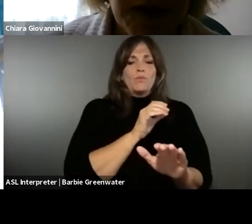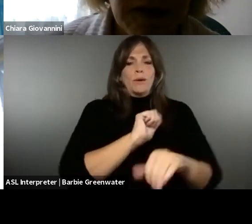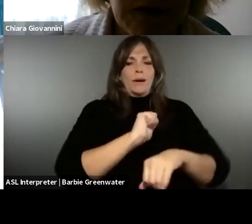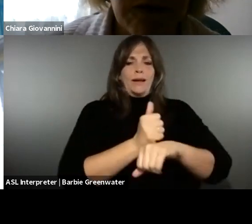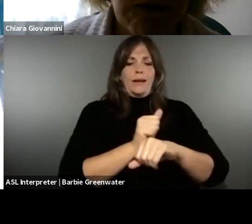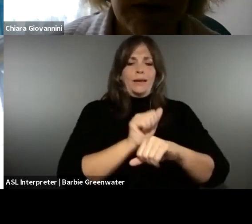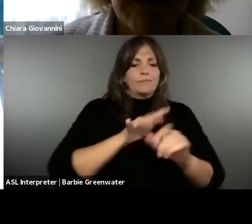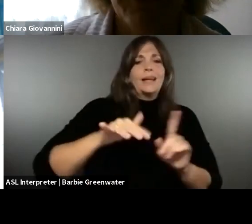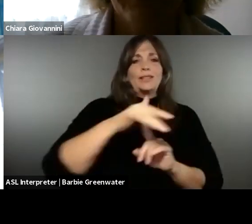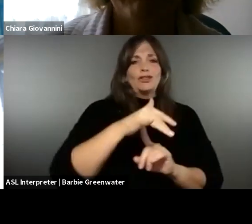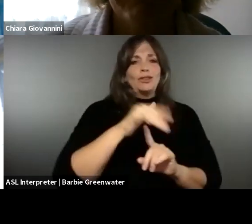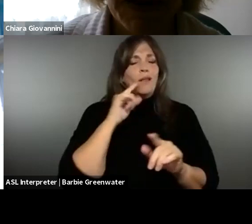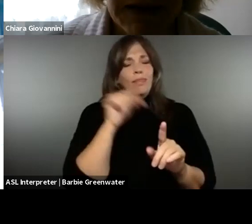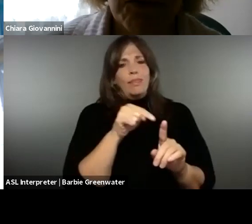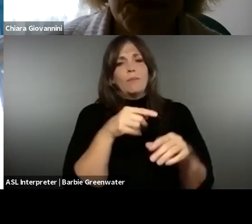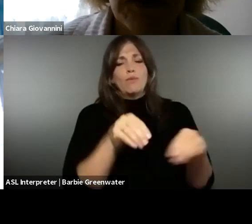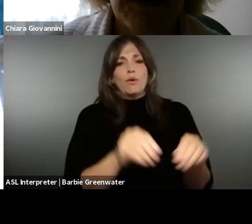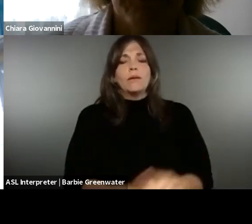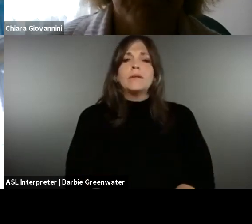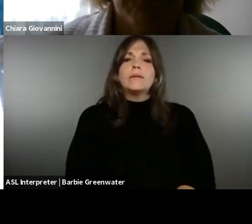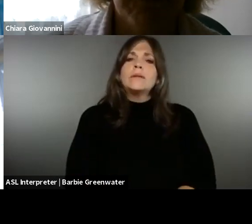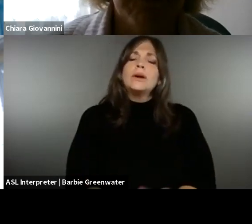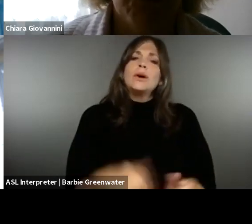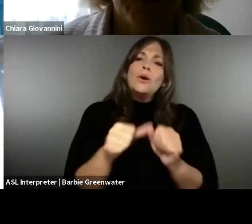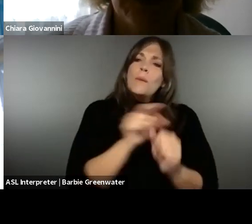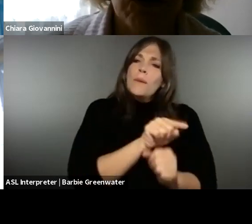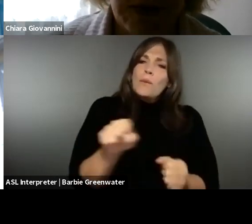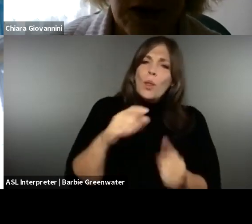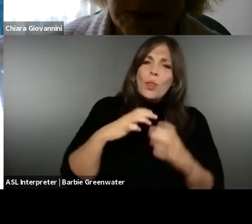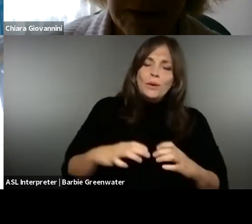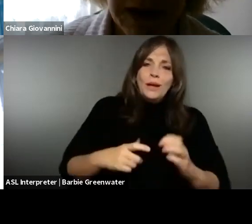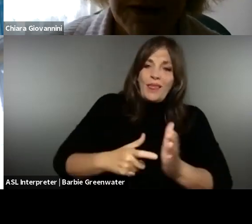standards because they are conditions for a healthy market.